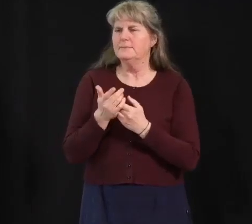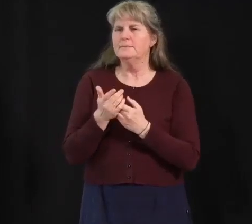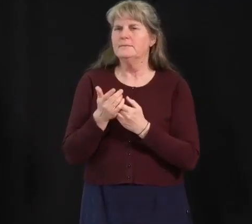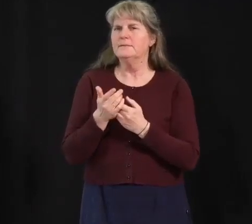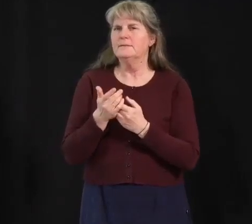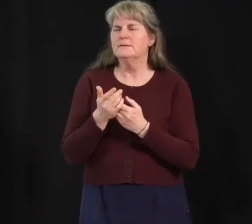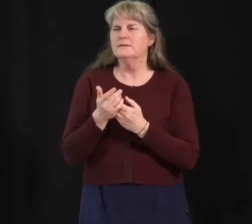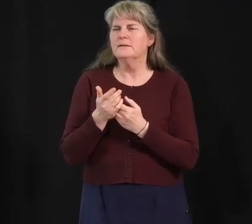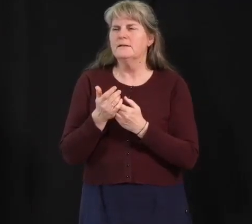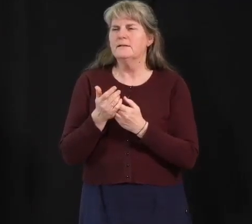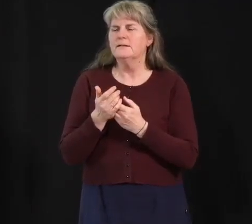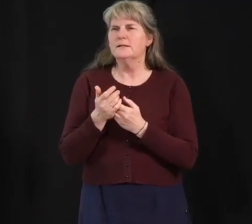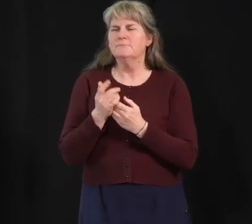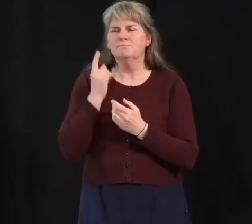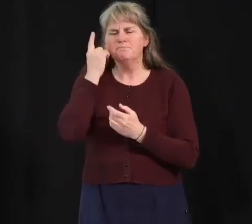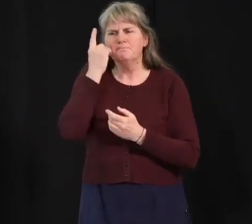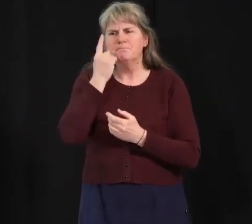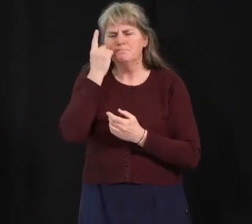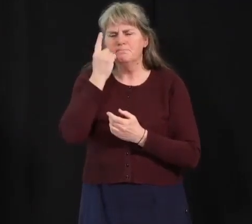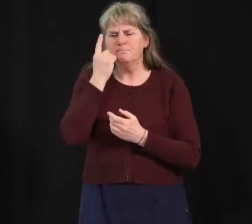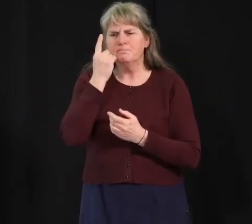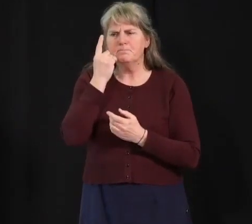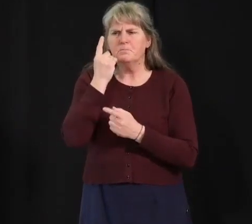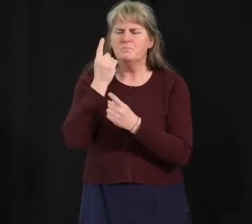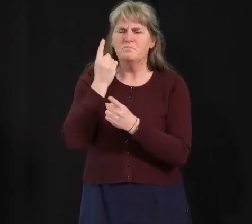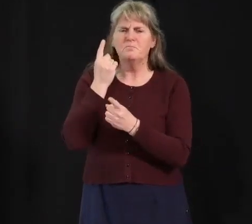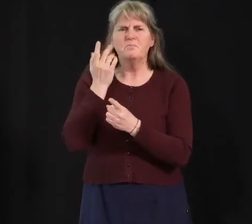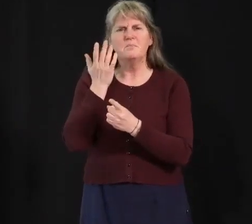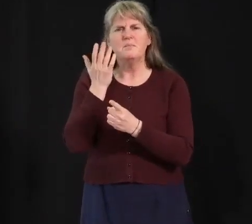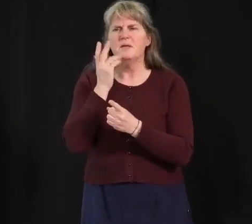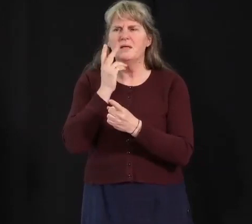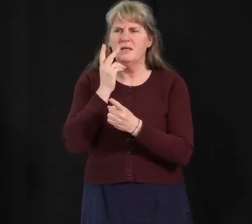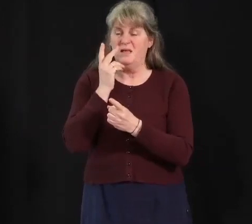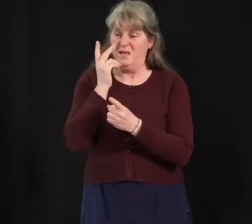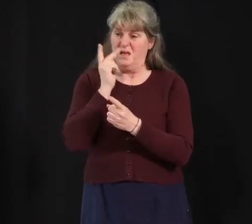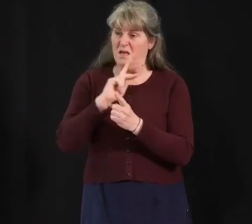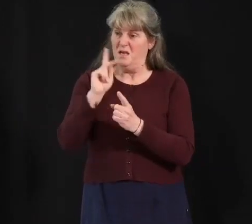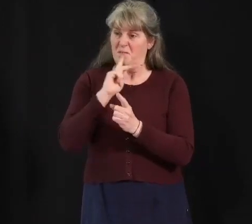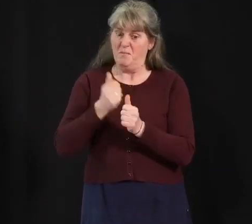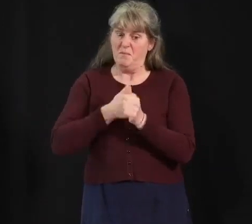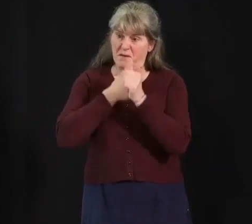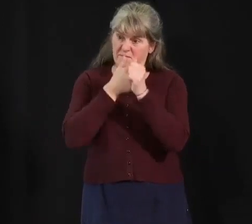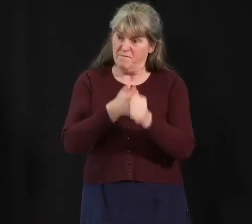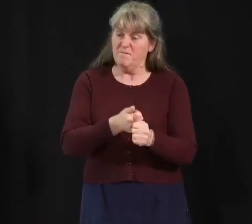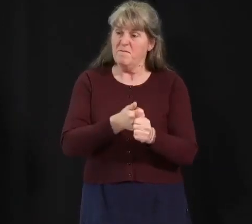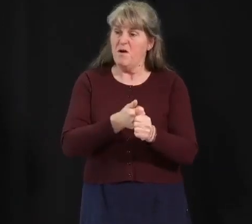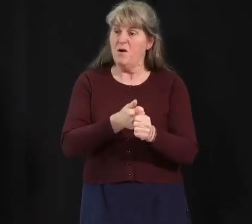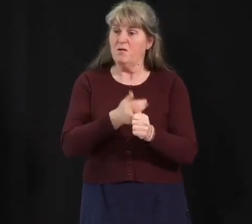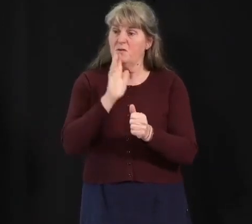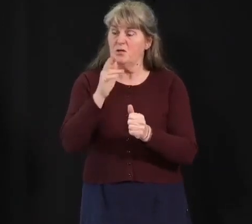versus restricting. Reporter: And when it comes